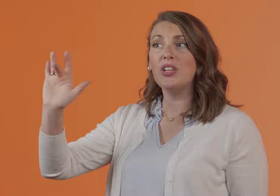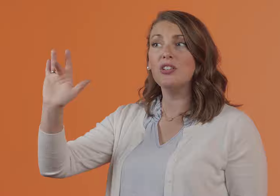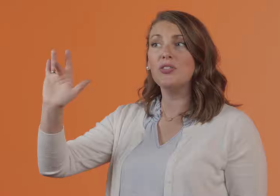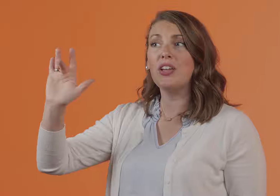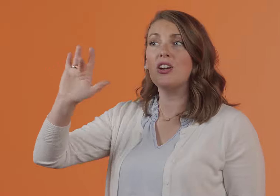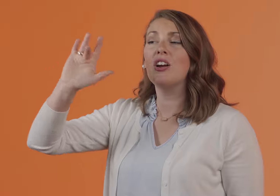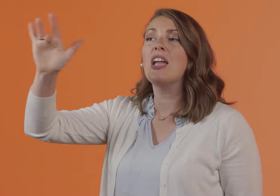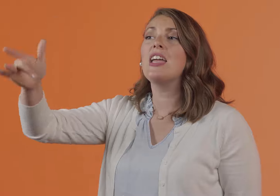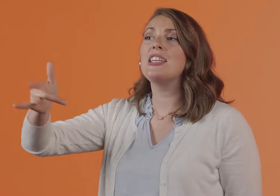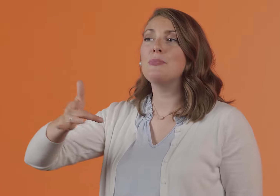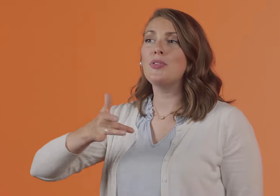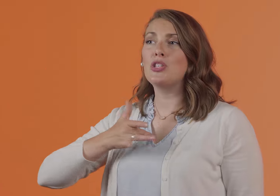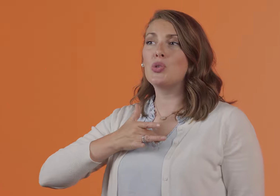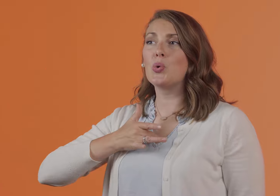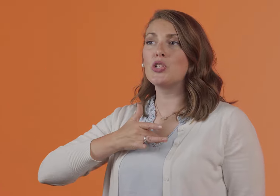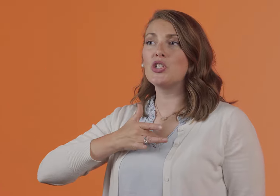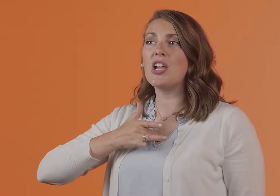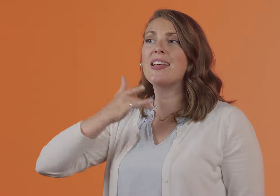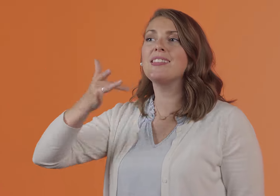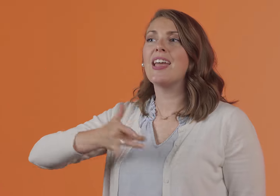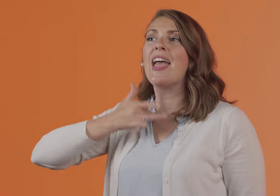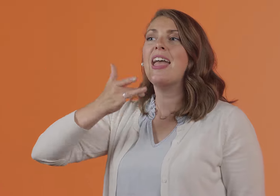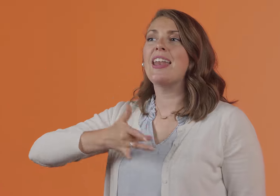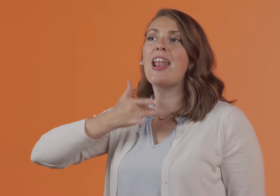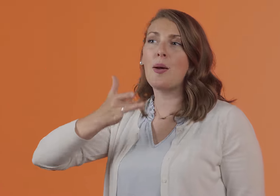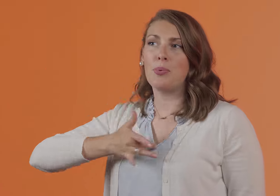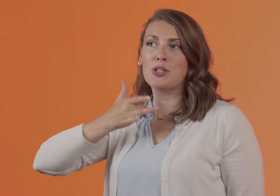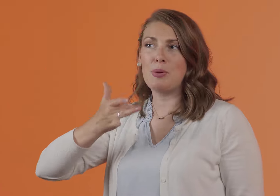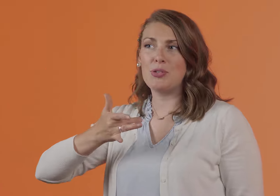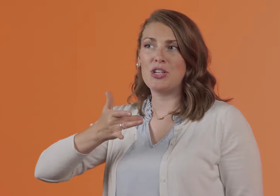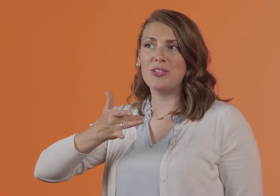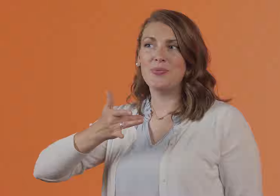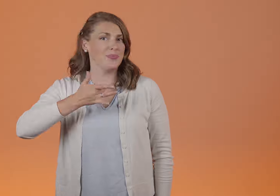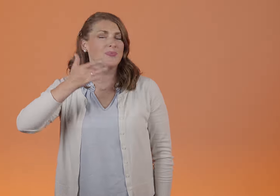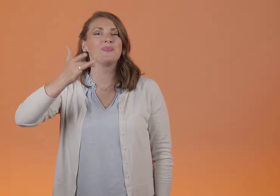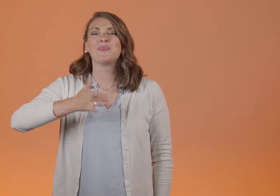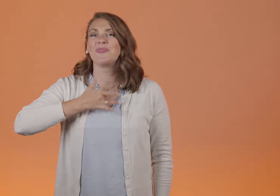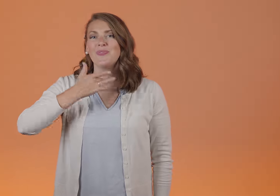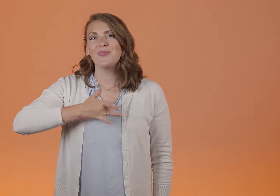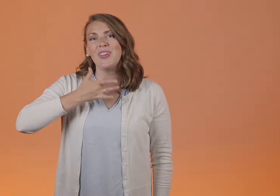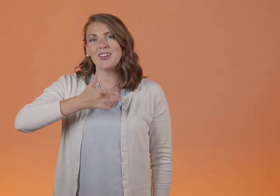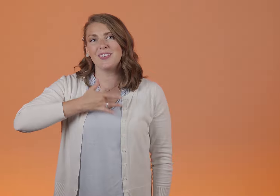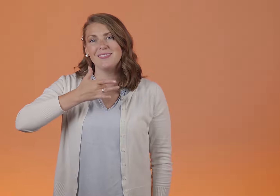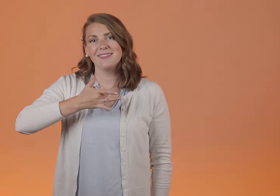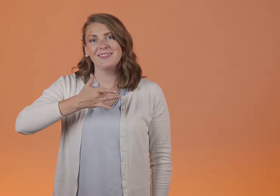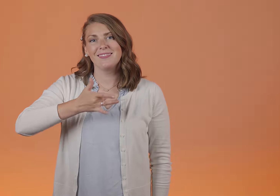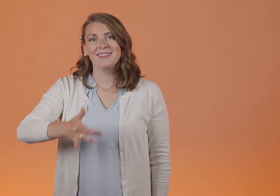finger is moving toward your chest in an upwards motion. Feel